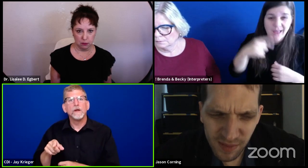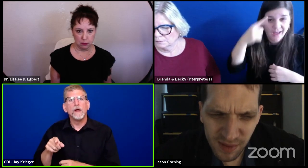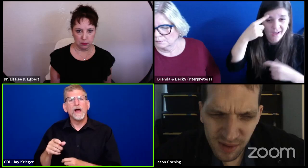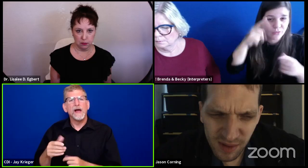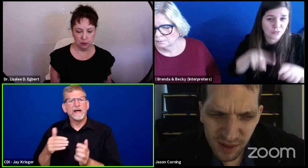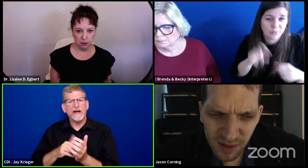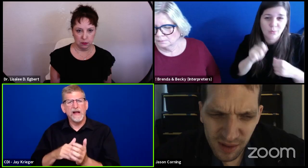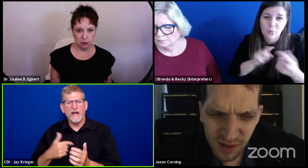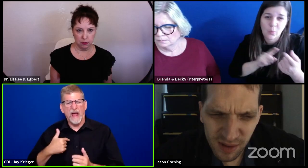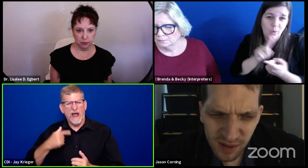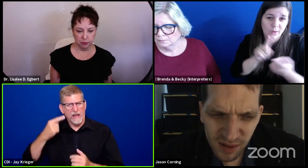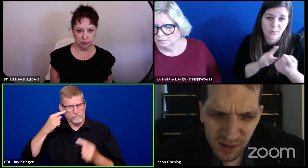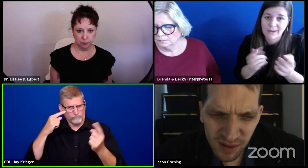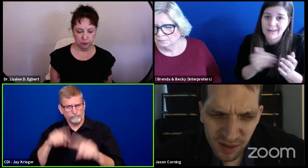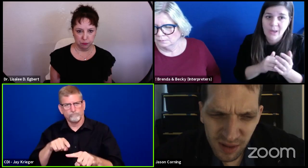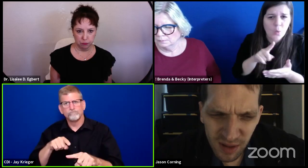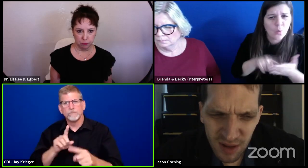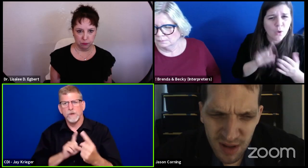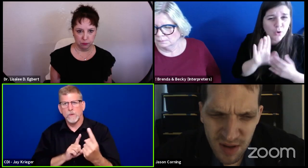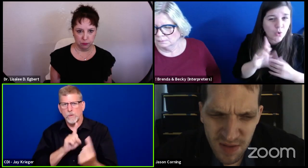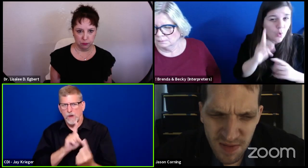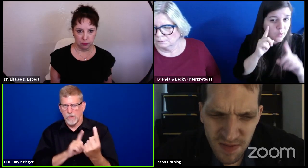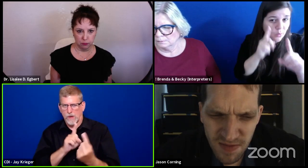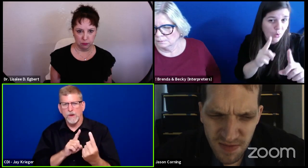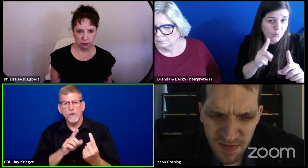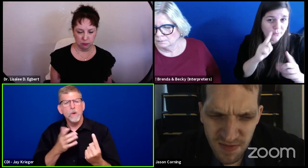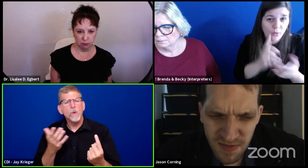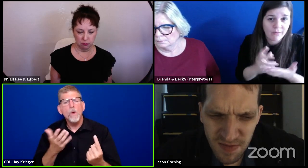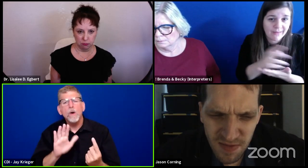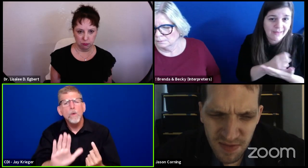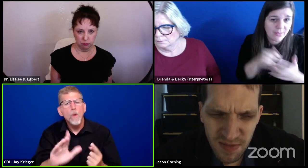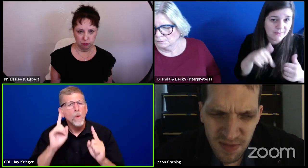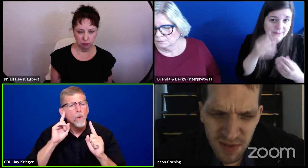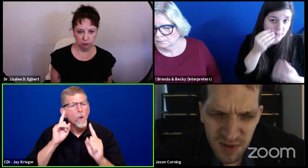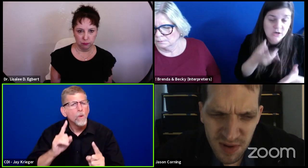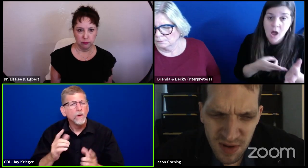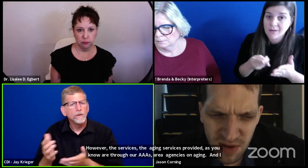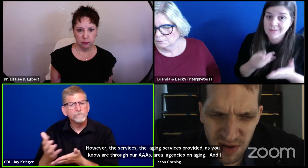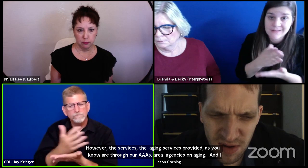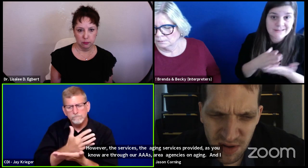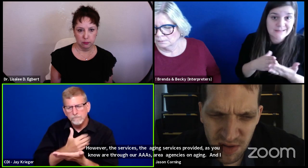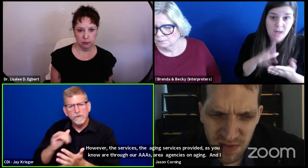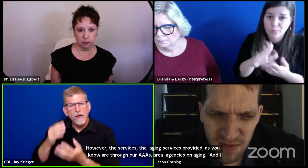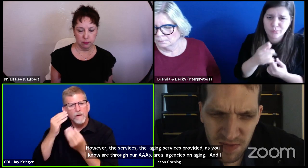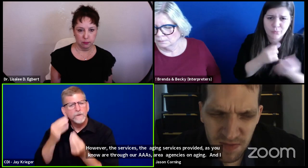this information, because some of it we don't collect certain data that was in the questionnaire.